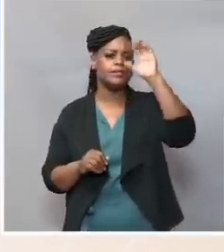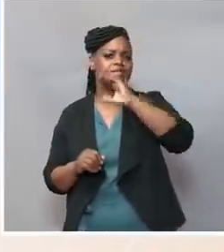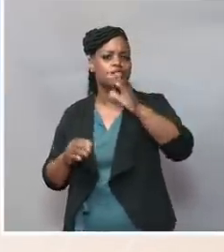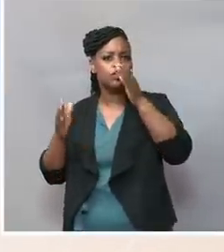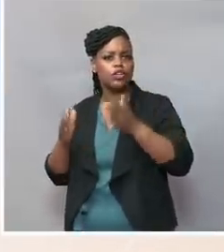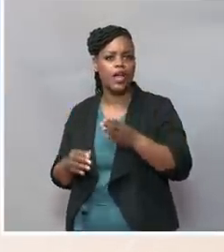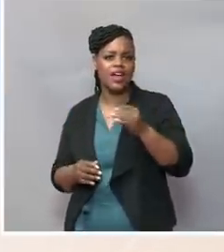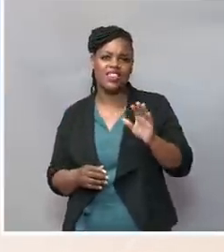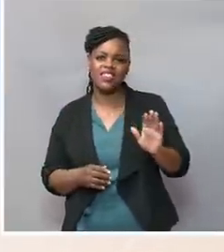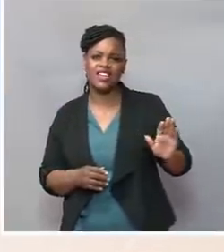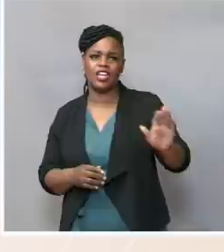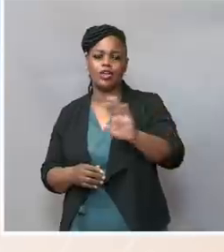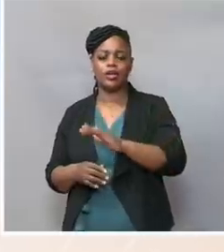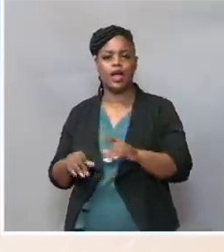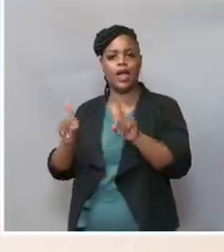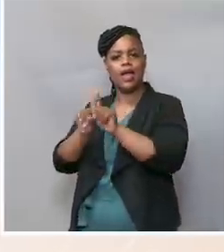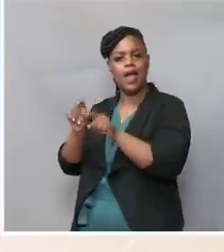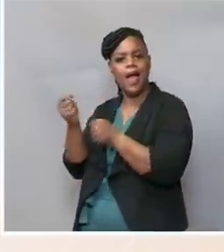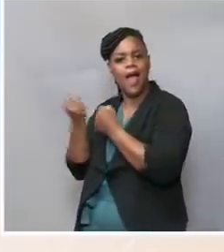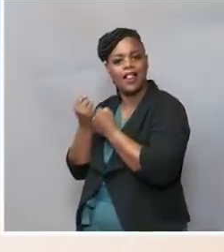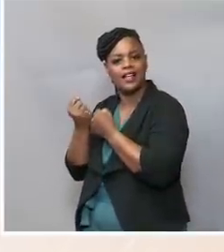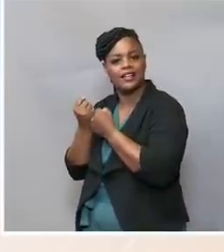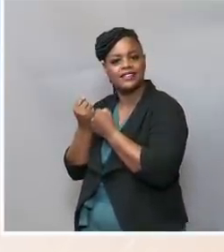Not only does the network support historic sites